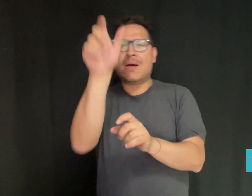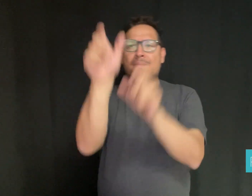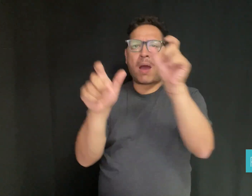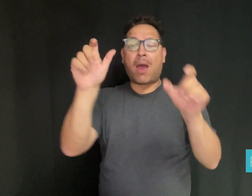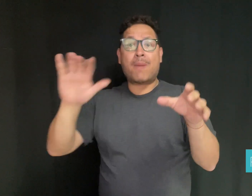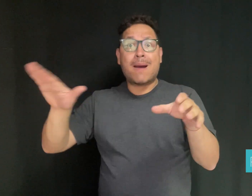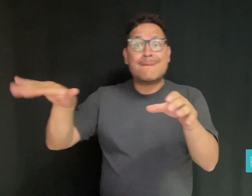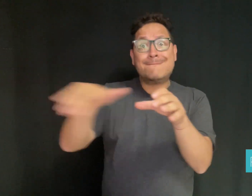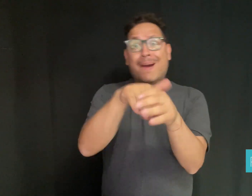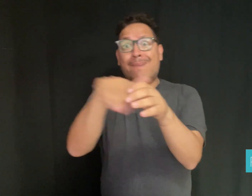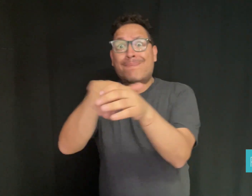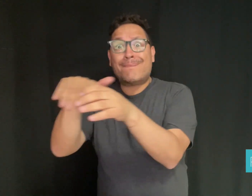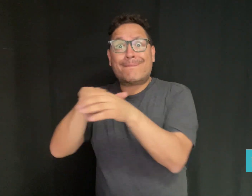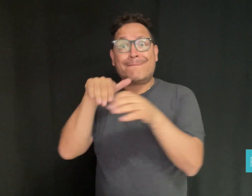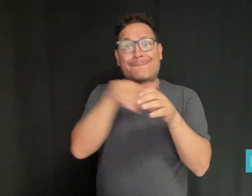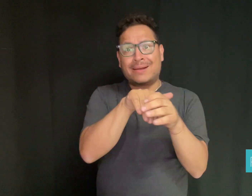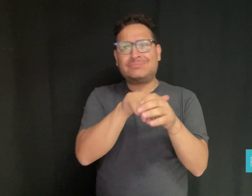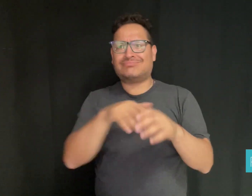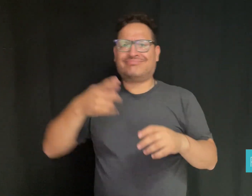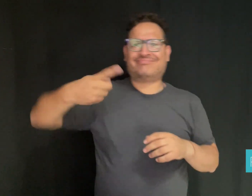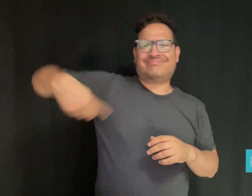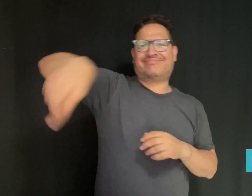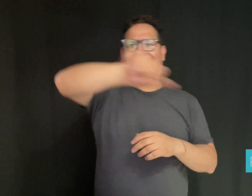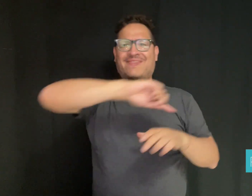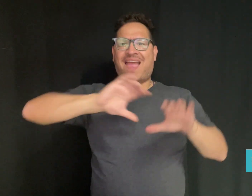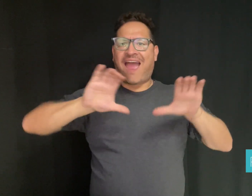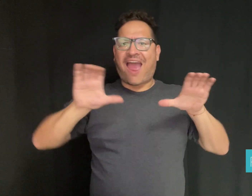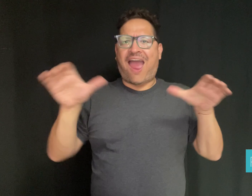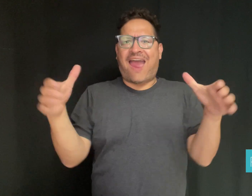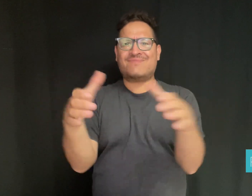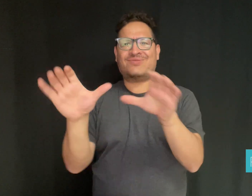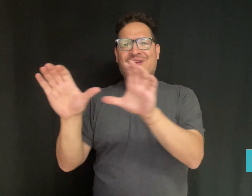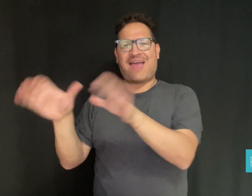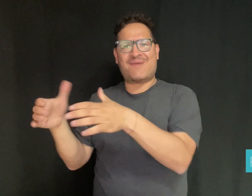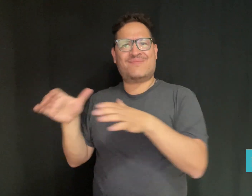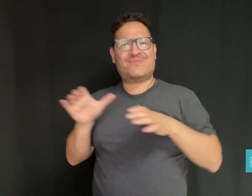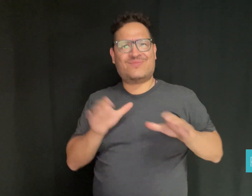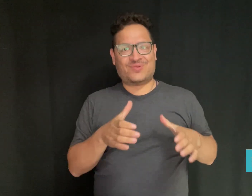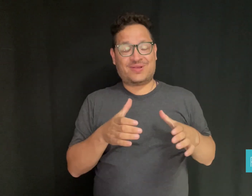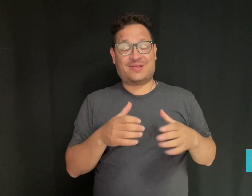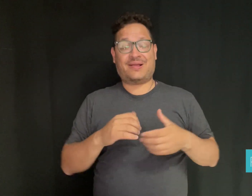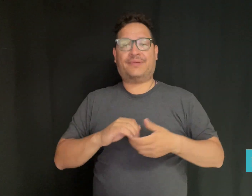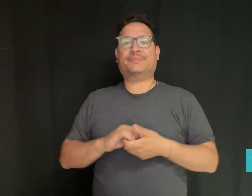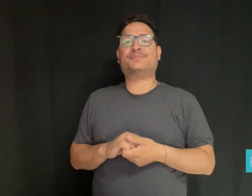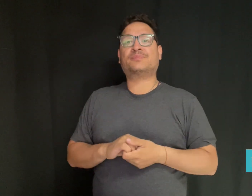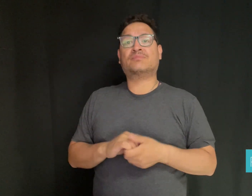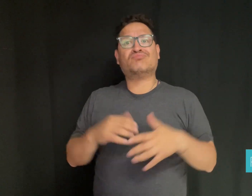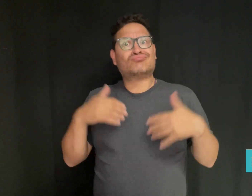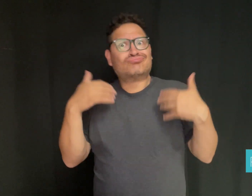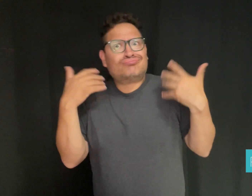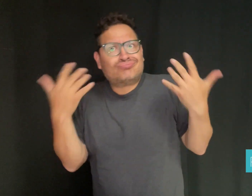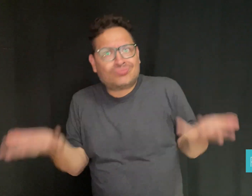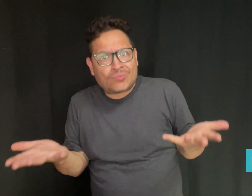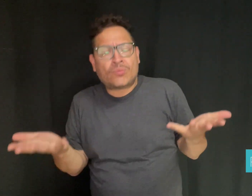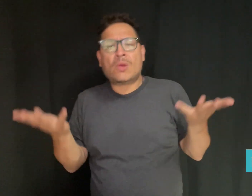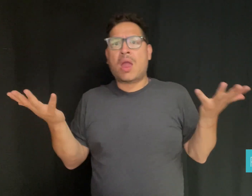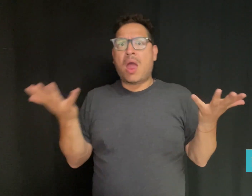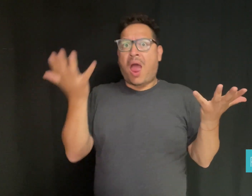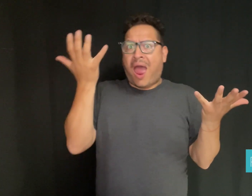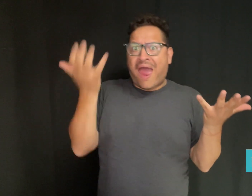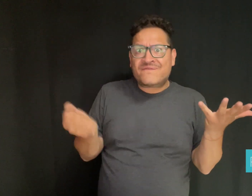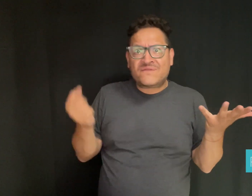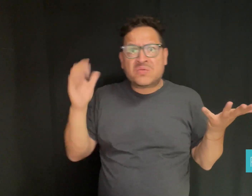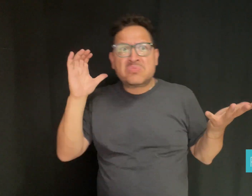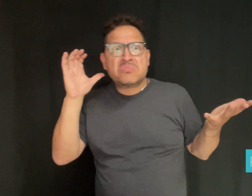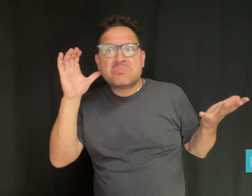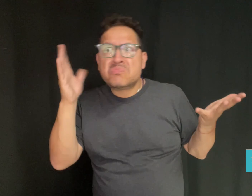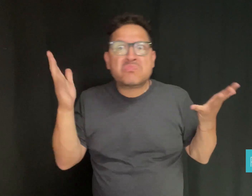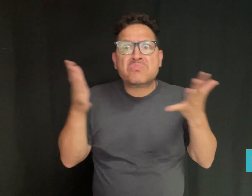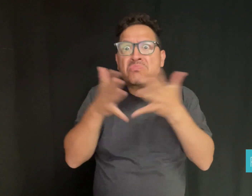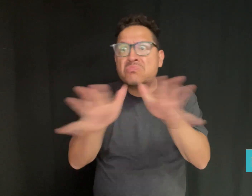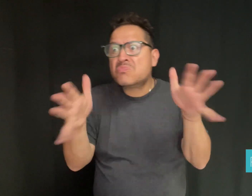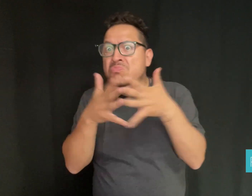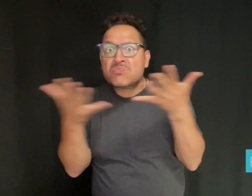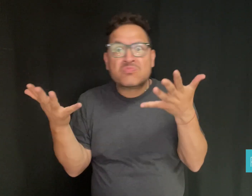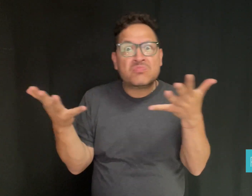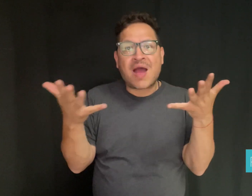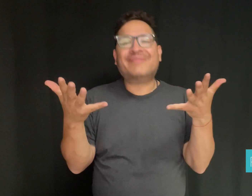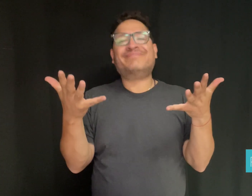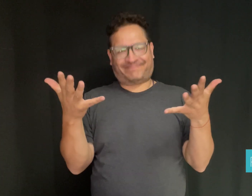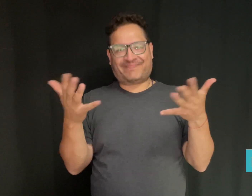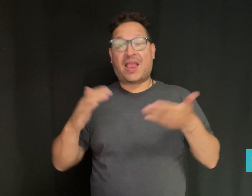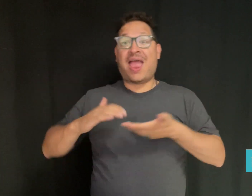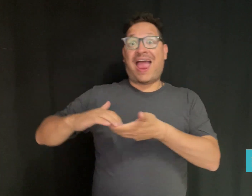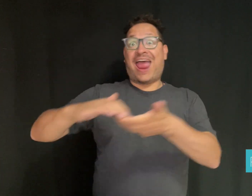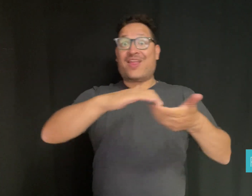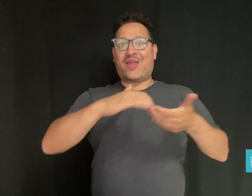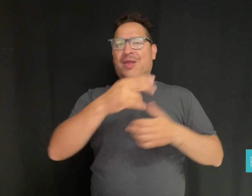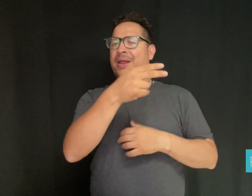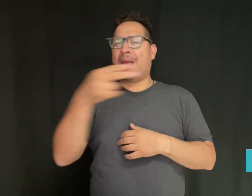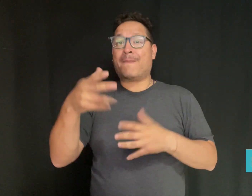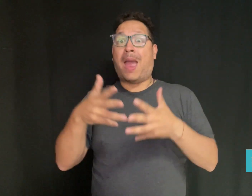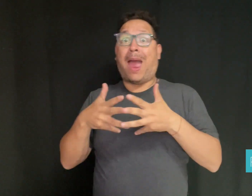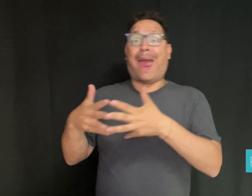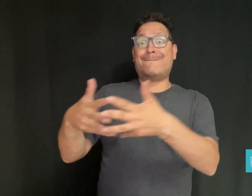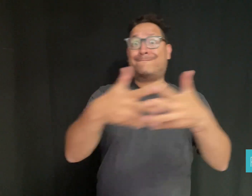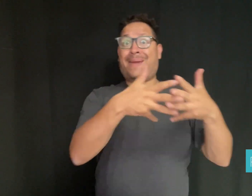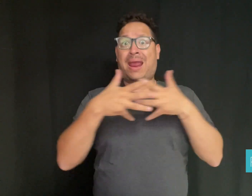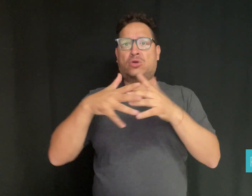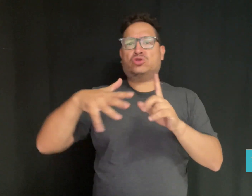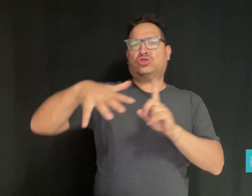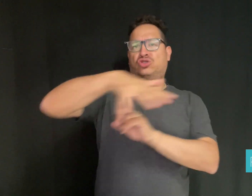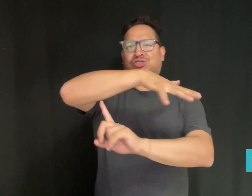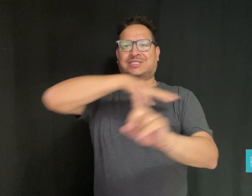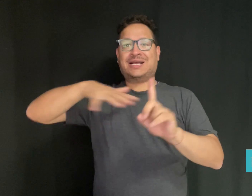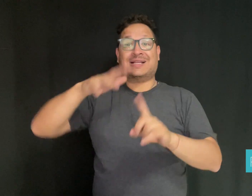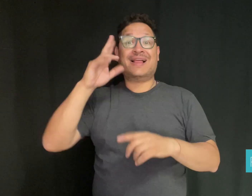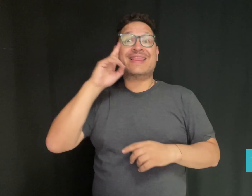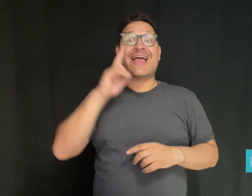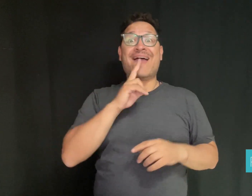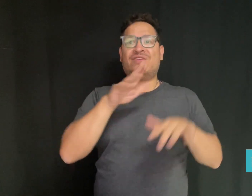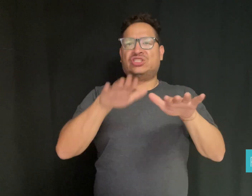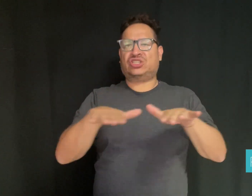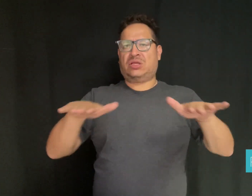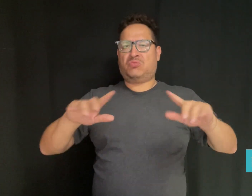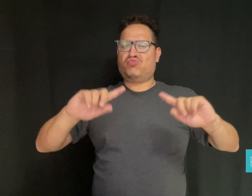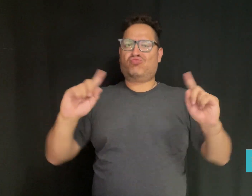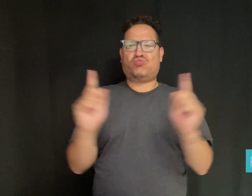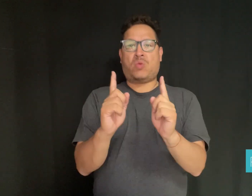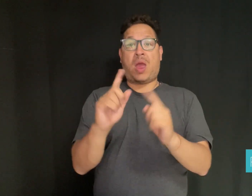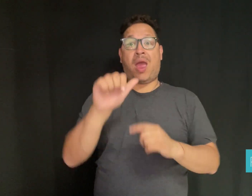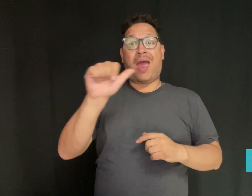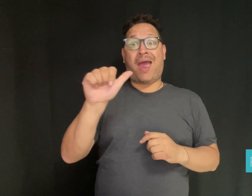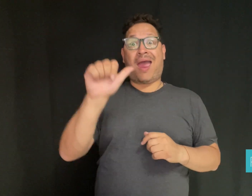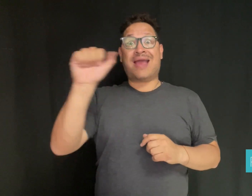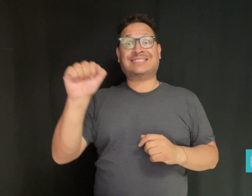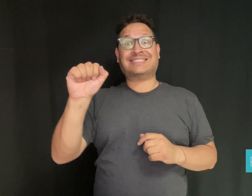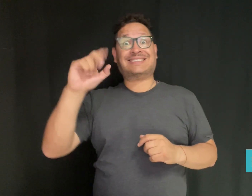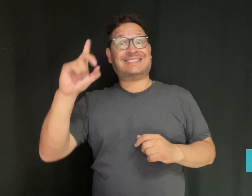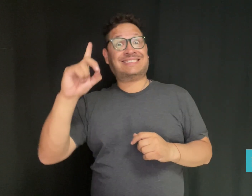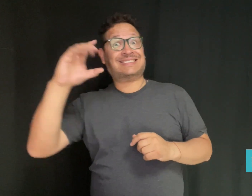which took place in September 1951. Canada also joins